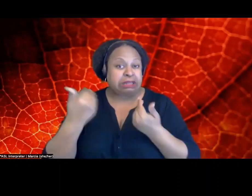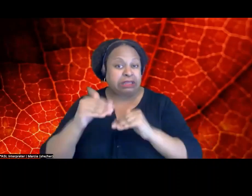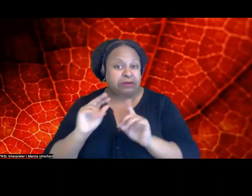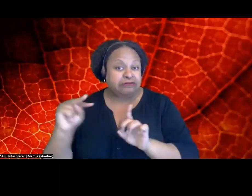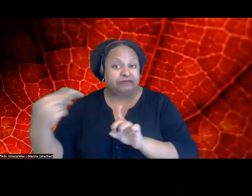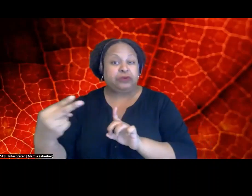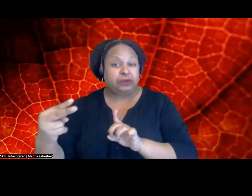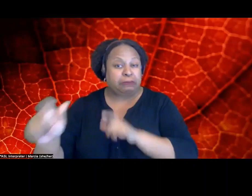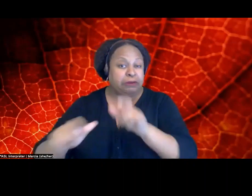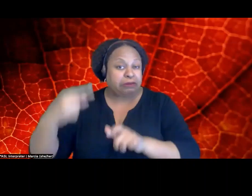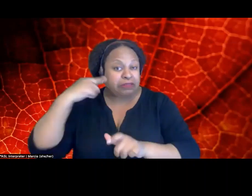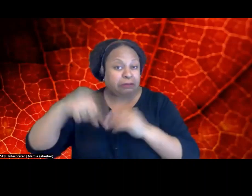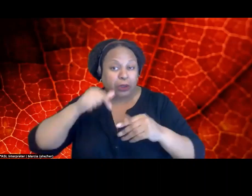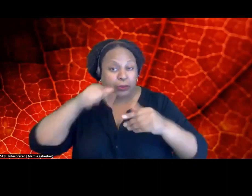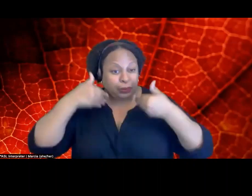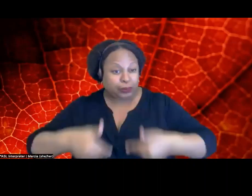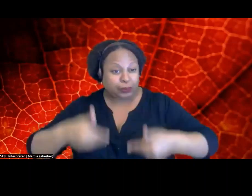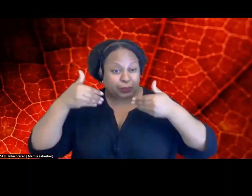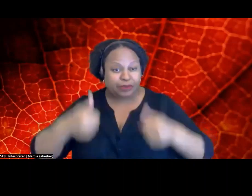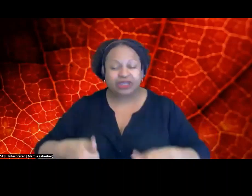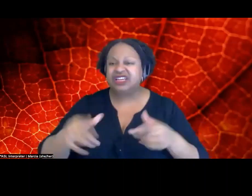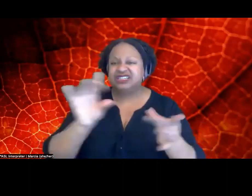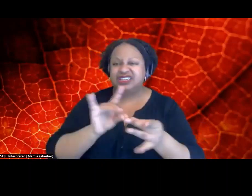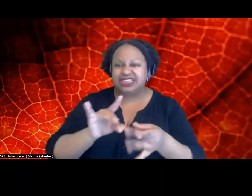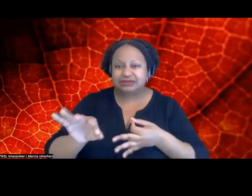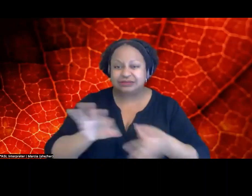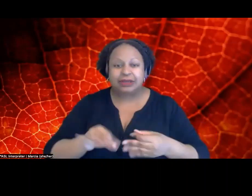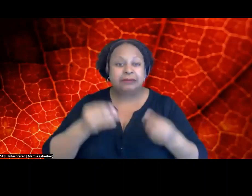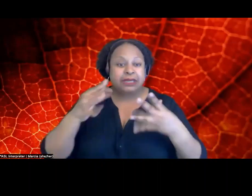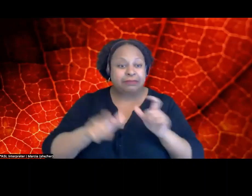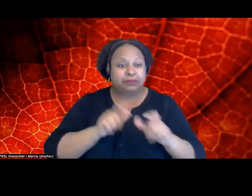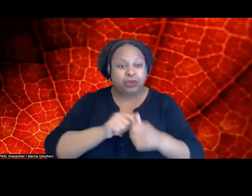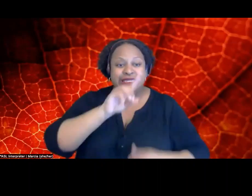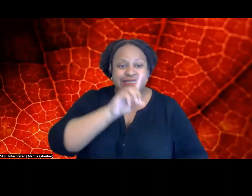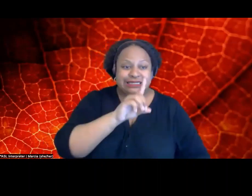He spoke about how many people with dyslexia have narrative intelligence,